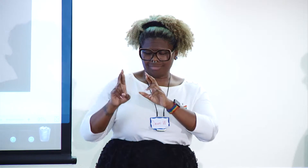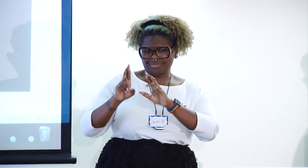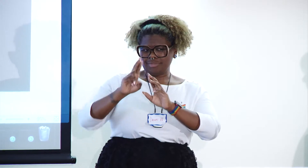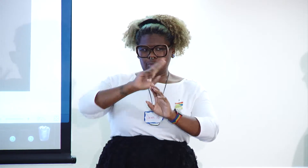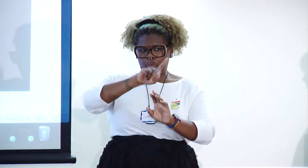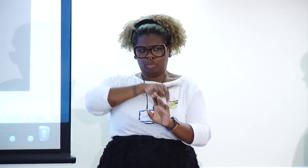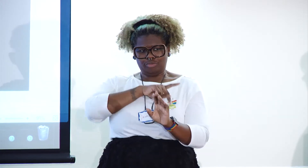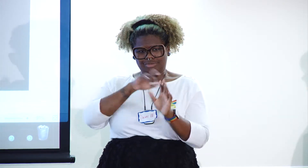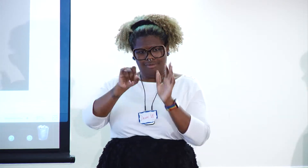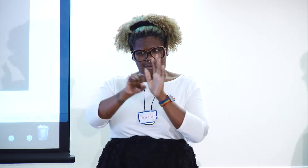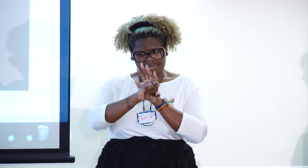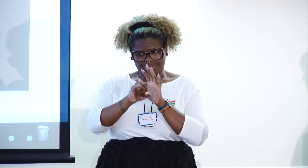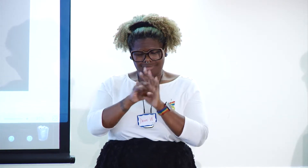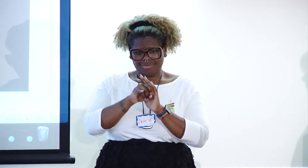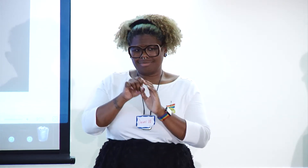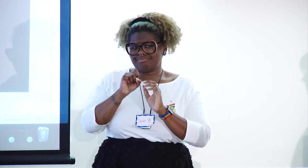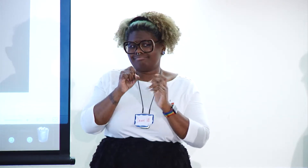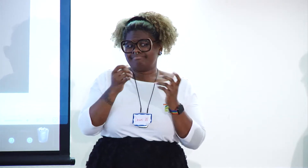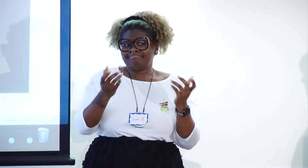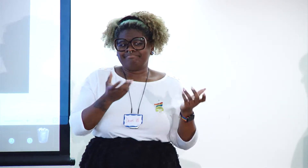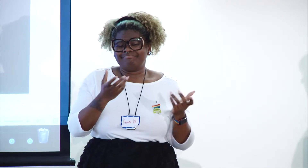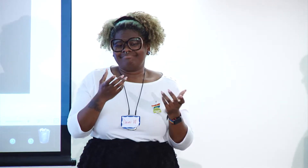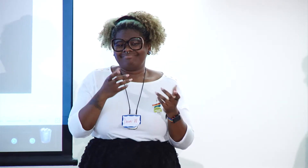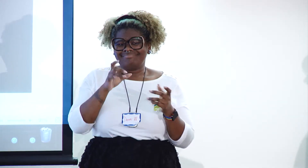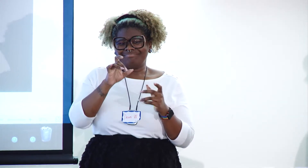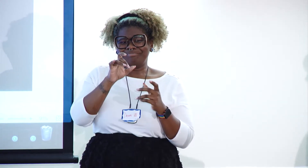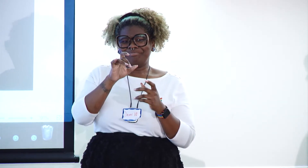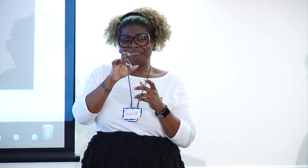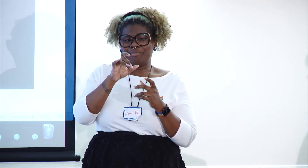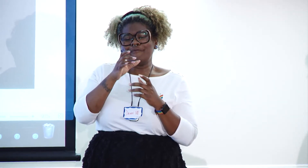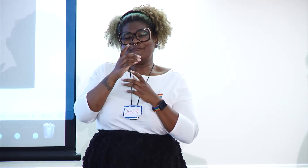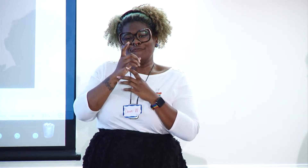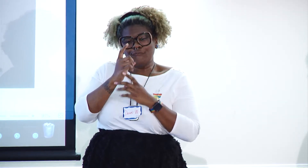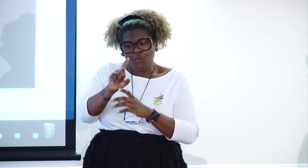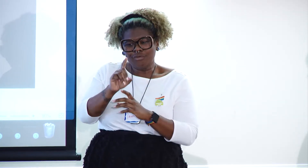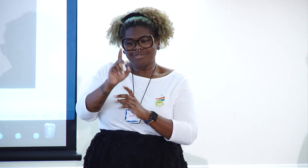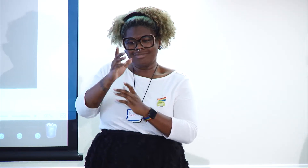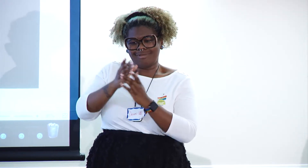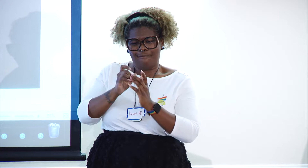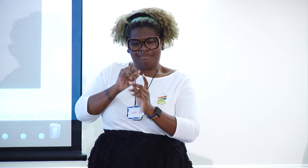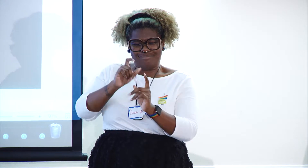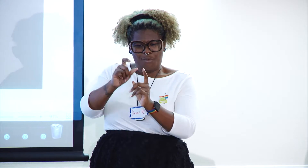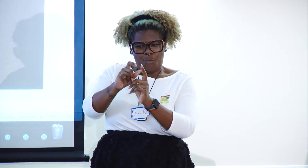So it's important to respect people's choices for their own identities.